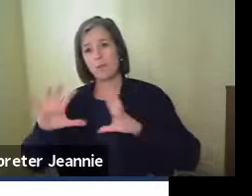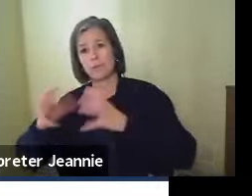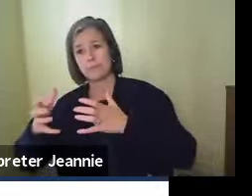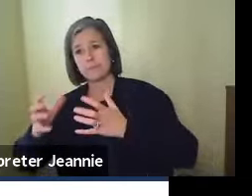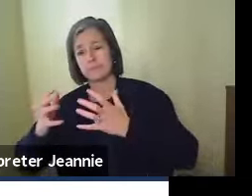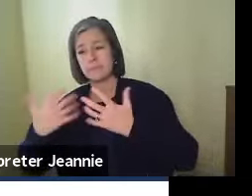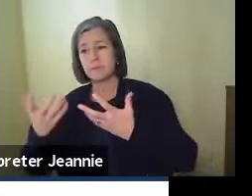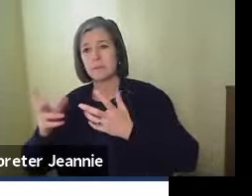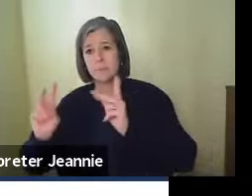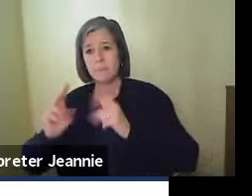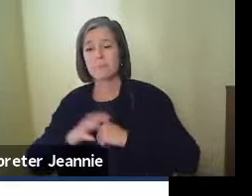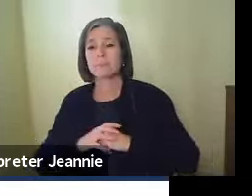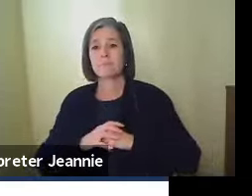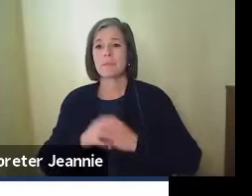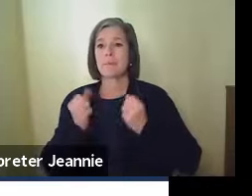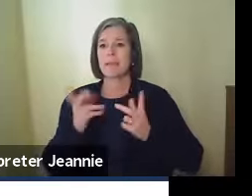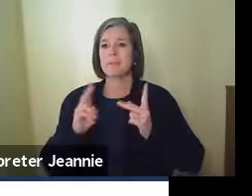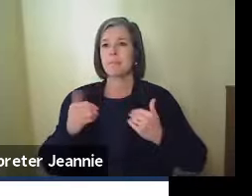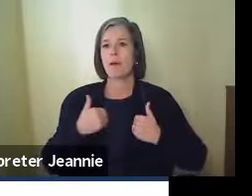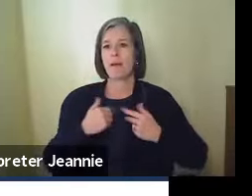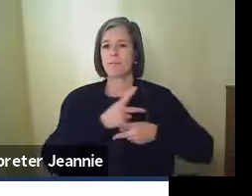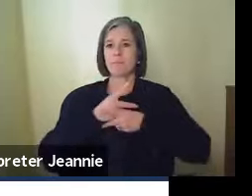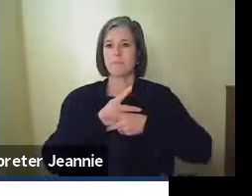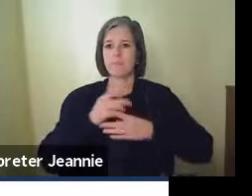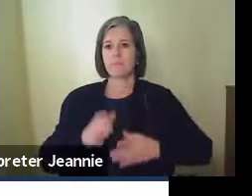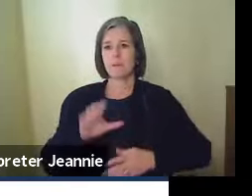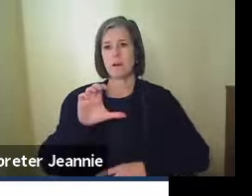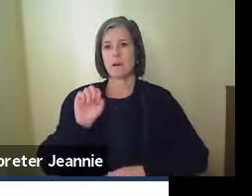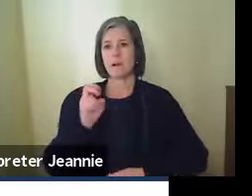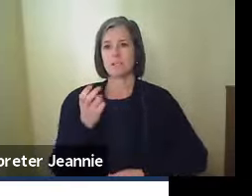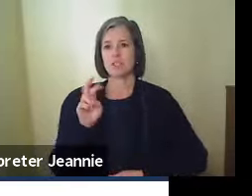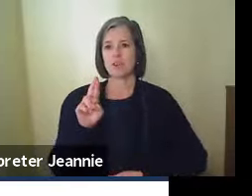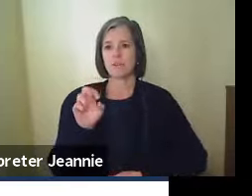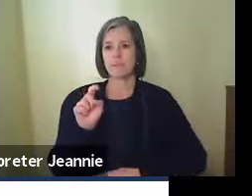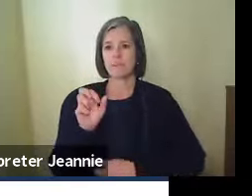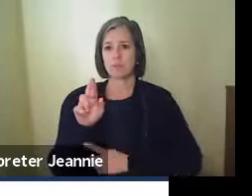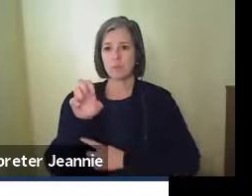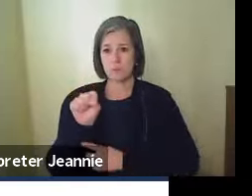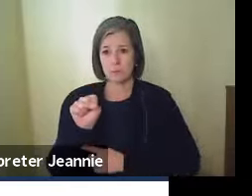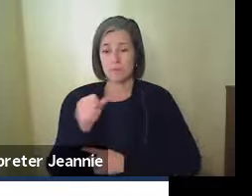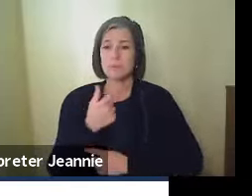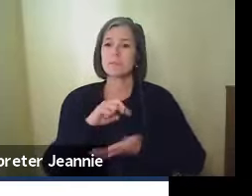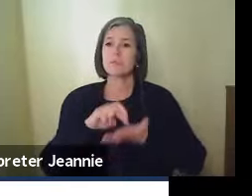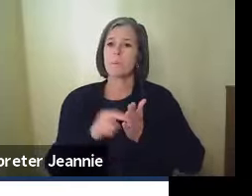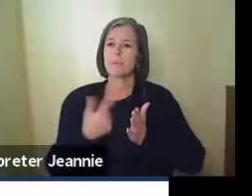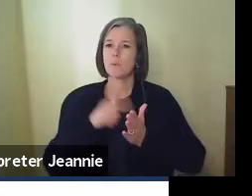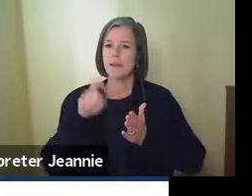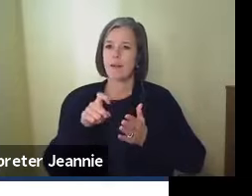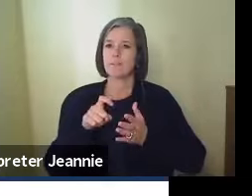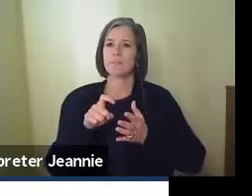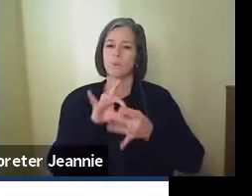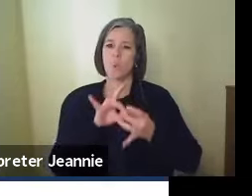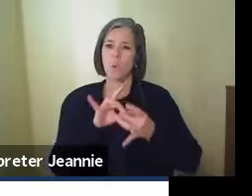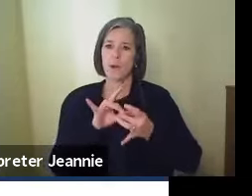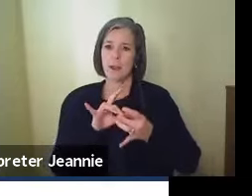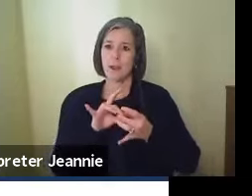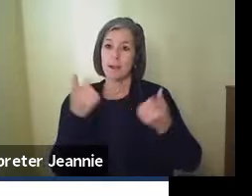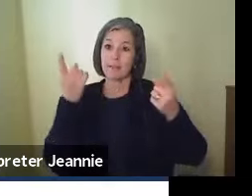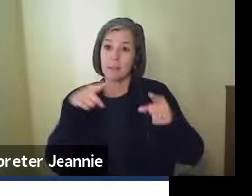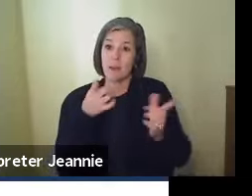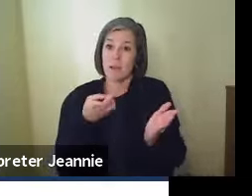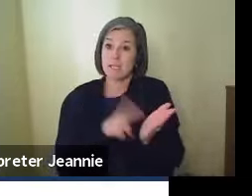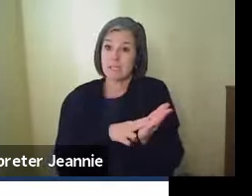many people have conservators and so we have to coordinate the consent form in advance of the time